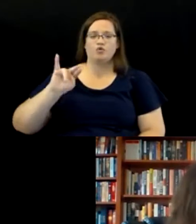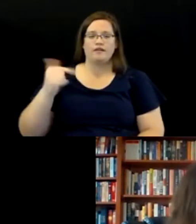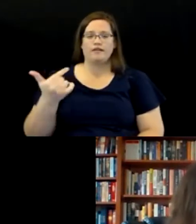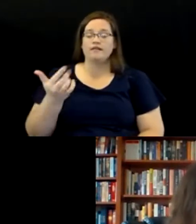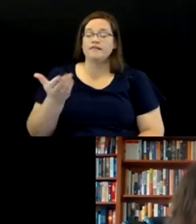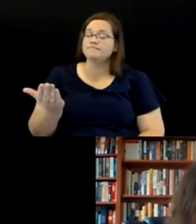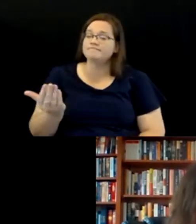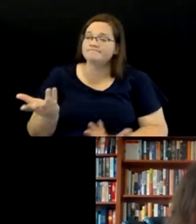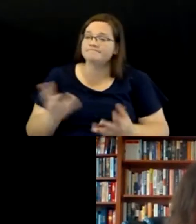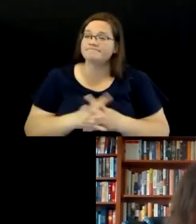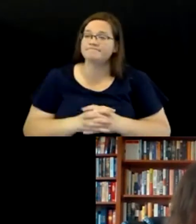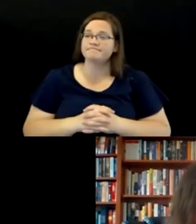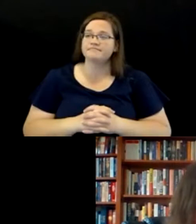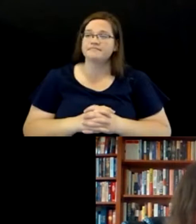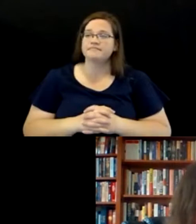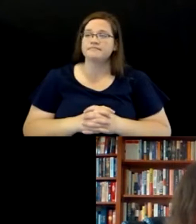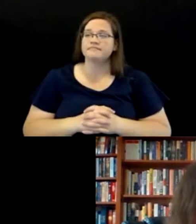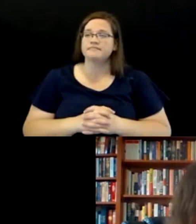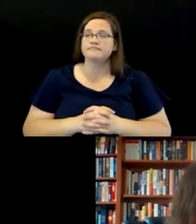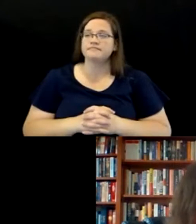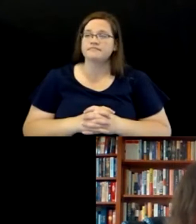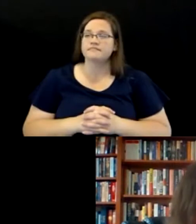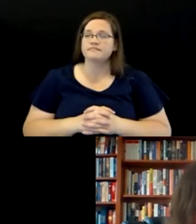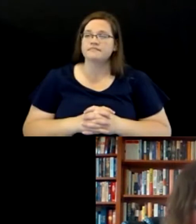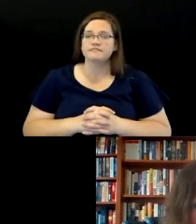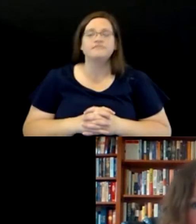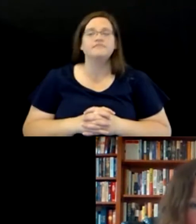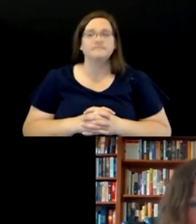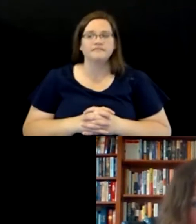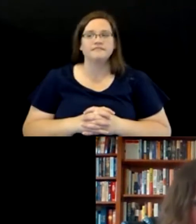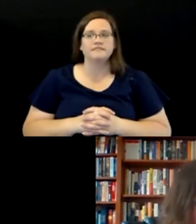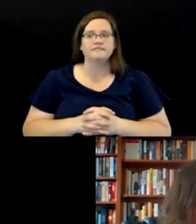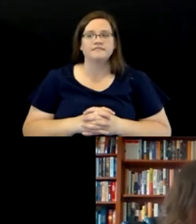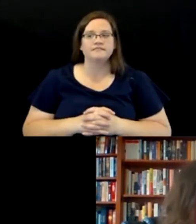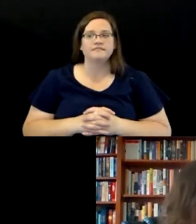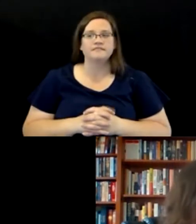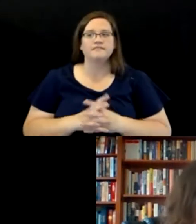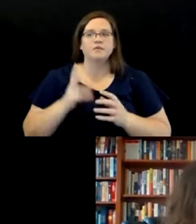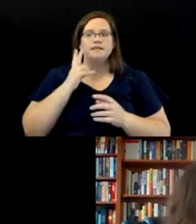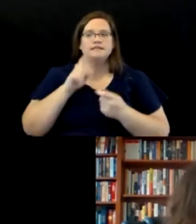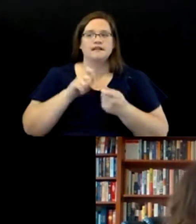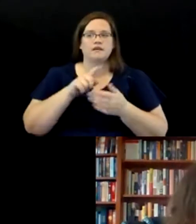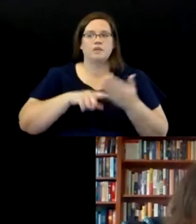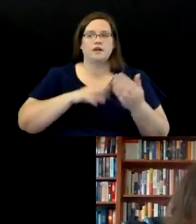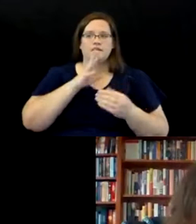Okay. This is Katharine